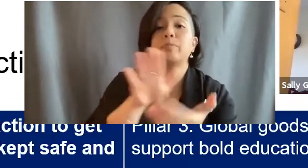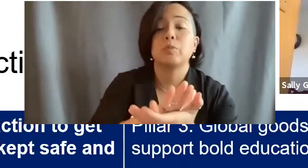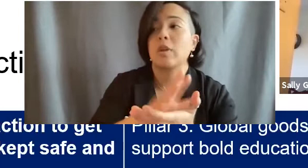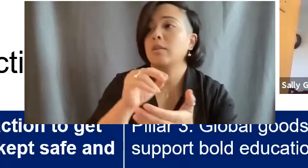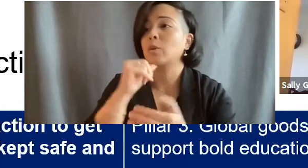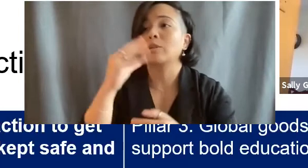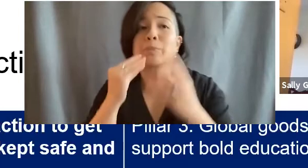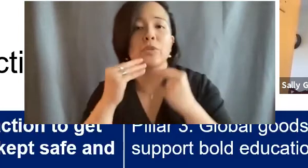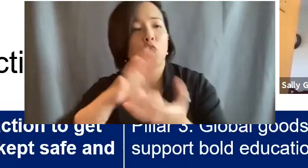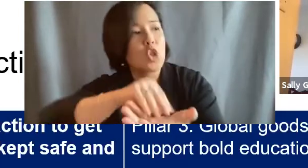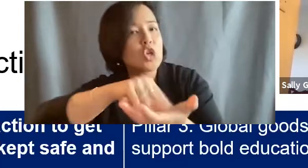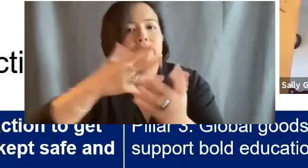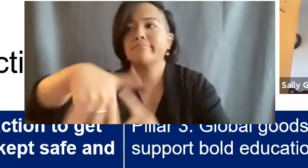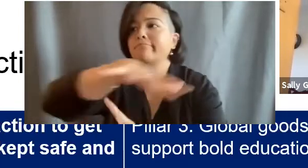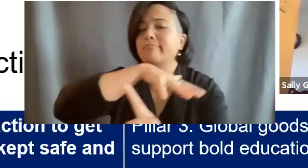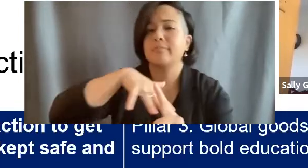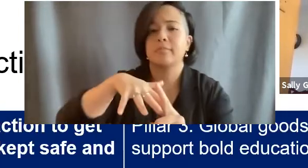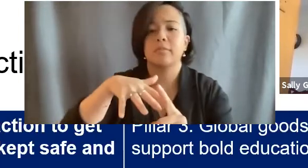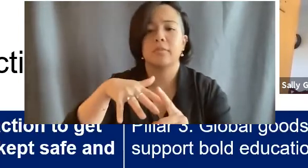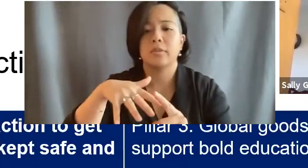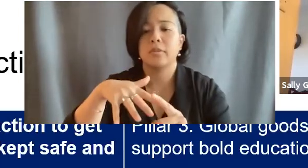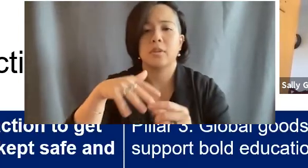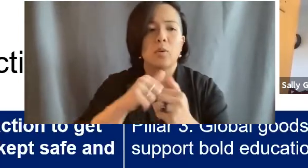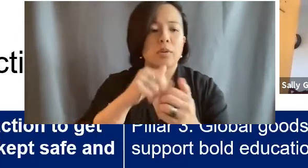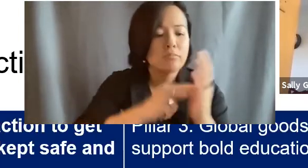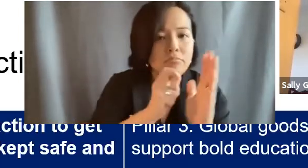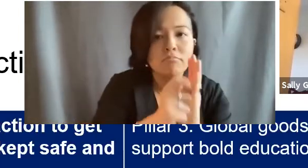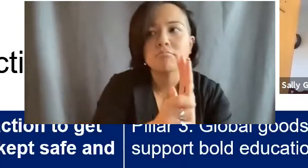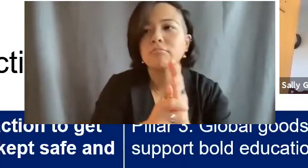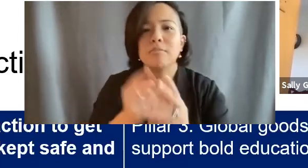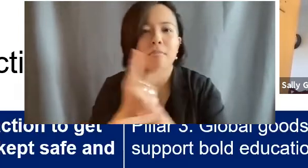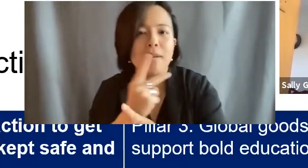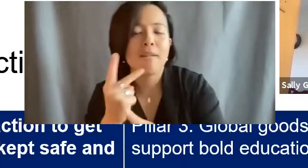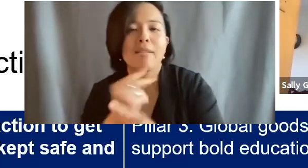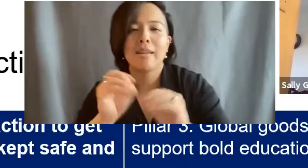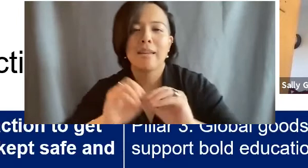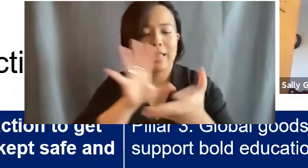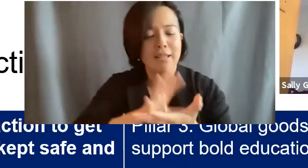literacy, numeracy, and clear learning. All those benefits that we talked about which is,